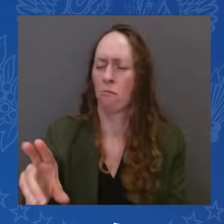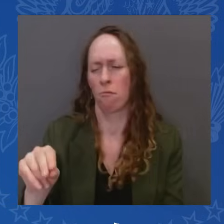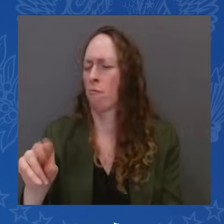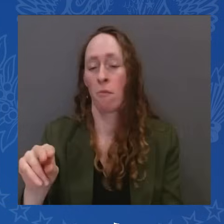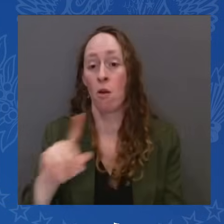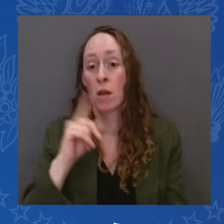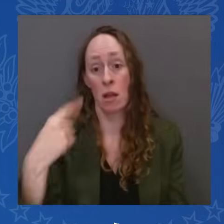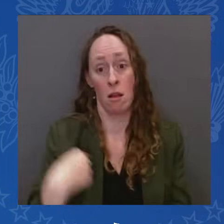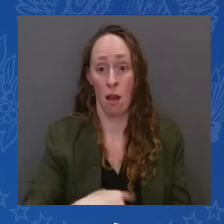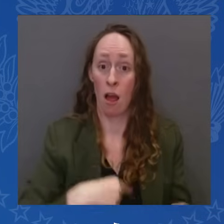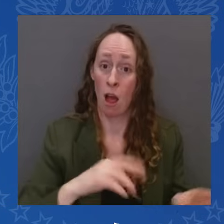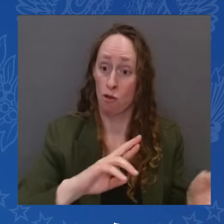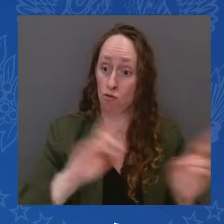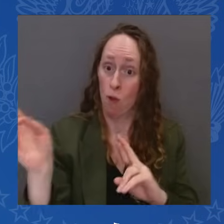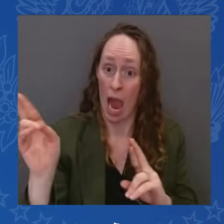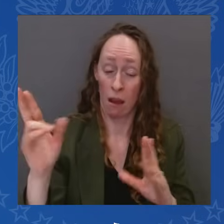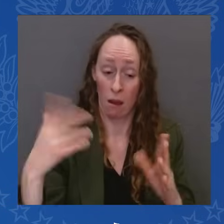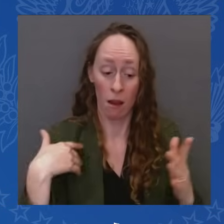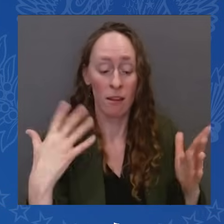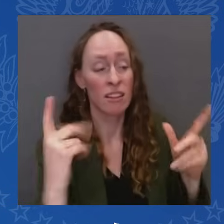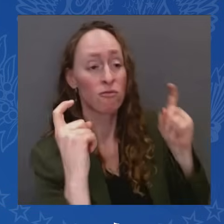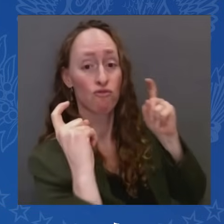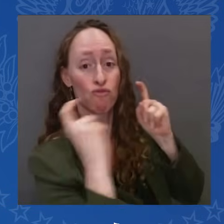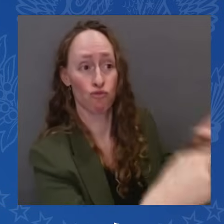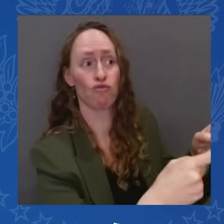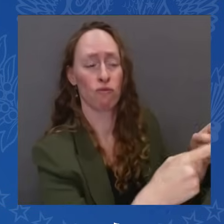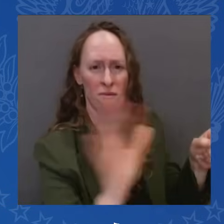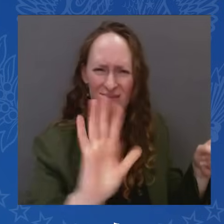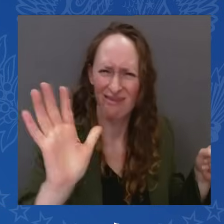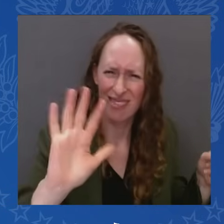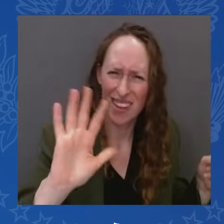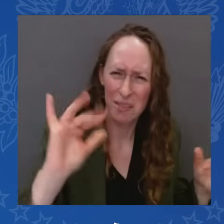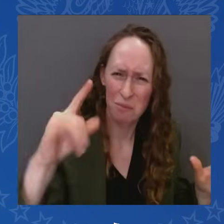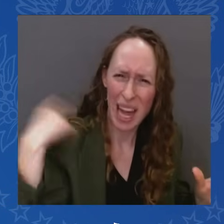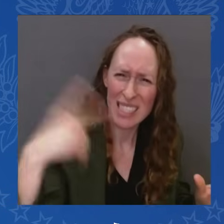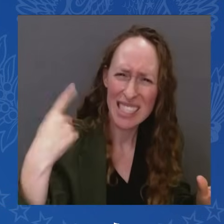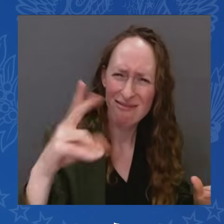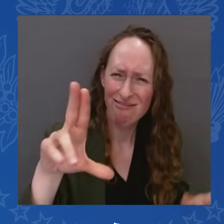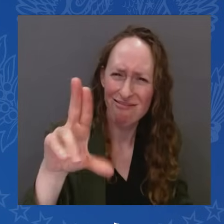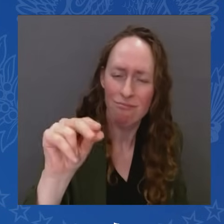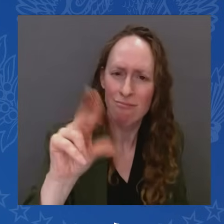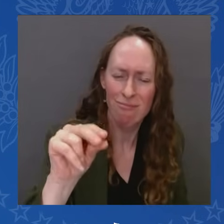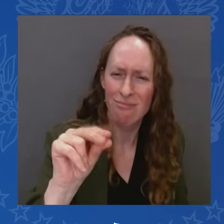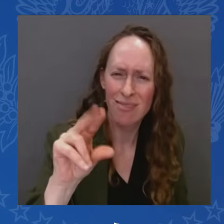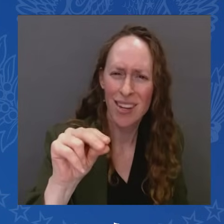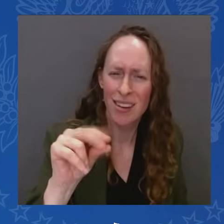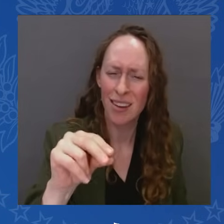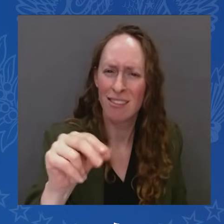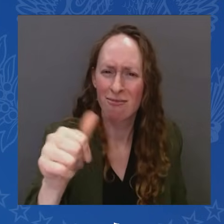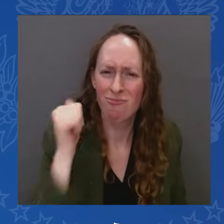We are mentioning God very often. This is not about Christianity. We have our people there.